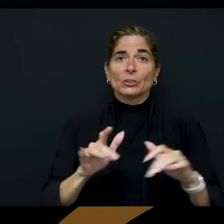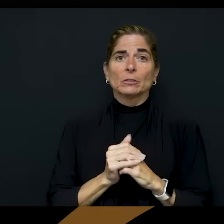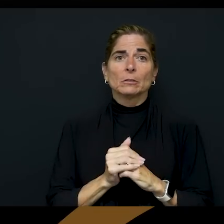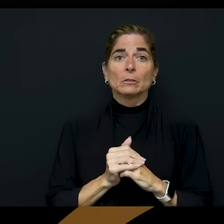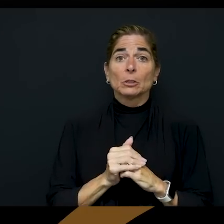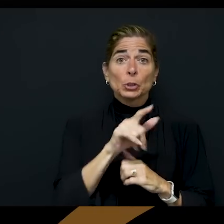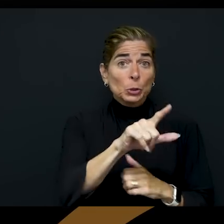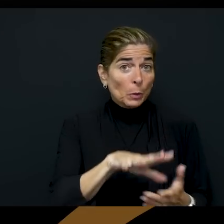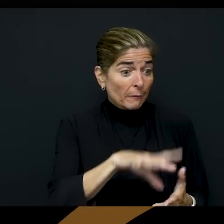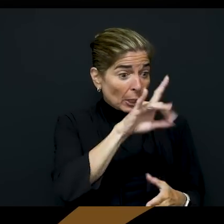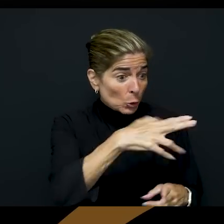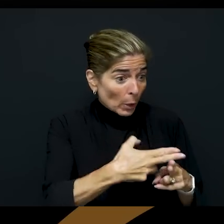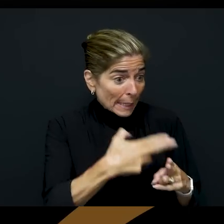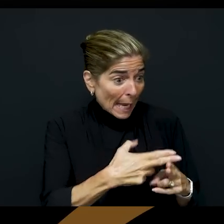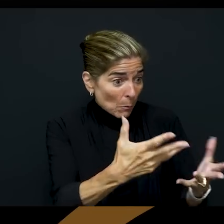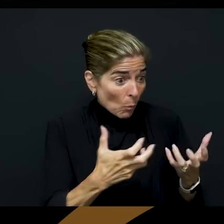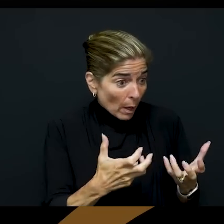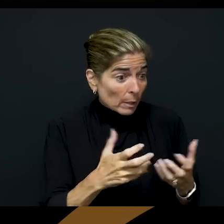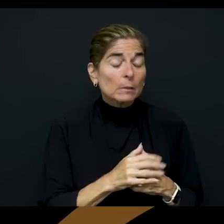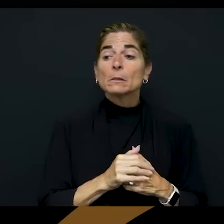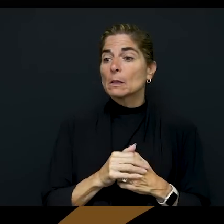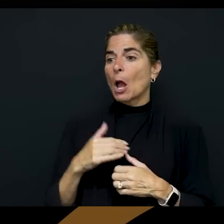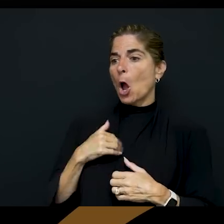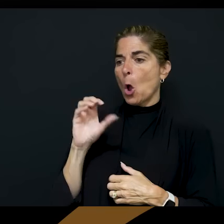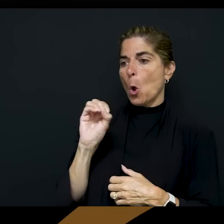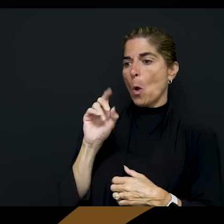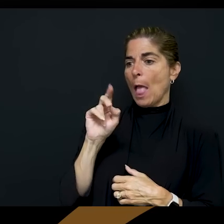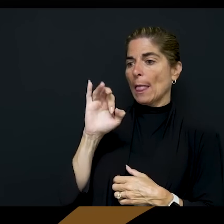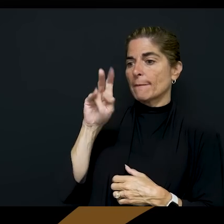Do you want to find your name in the bricks? I’ve got an ‘A’ already. An ‘A’?